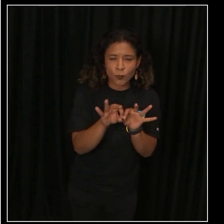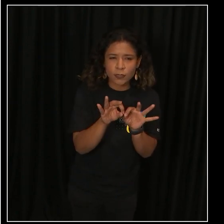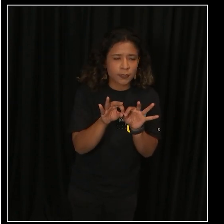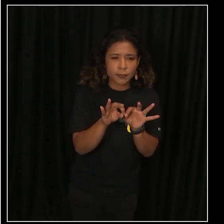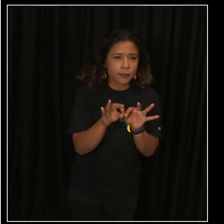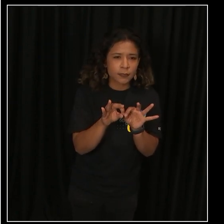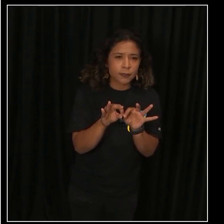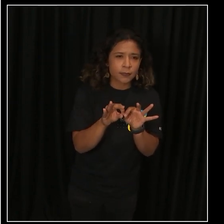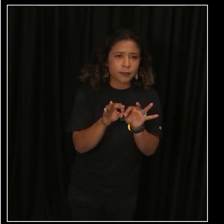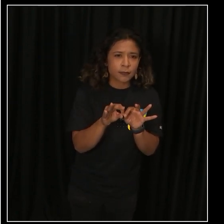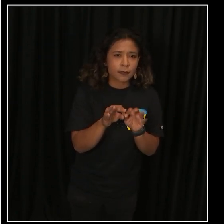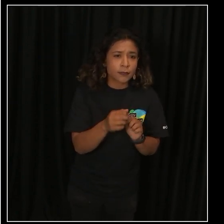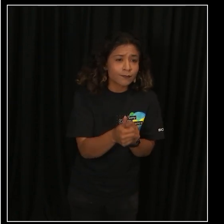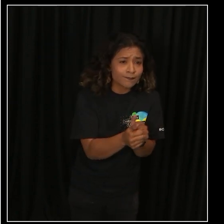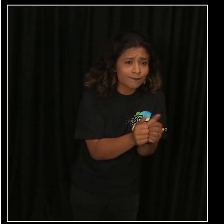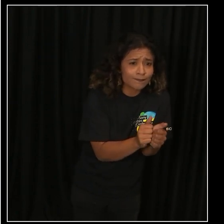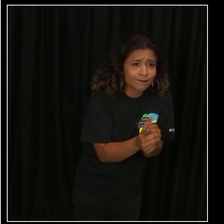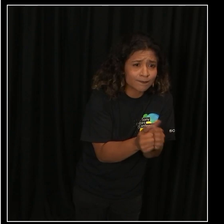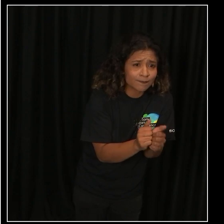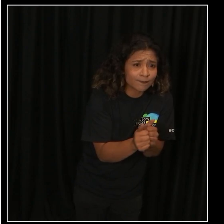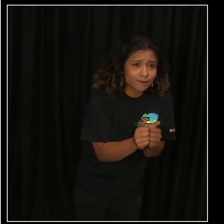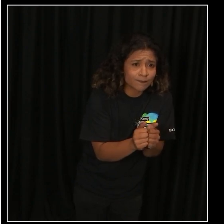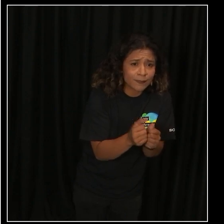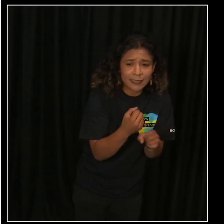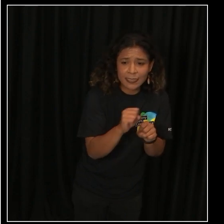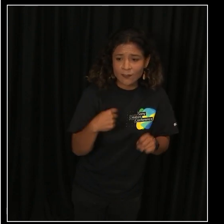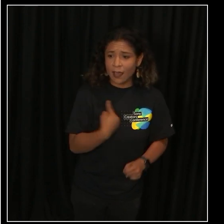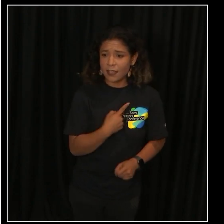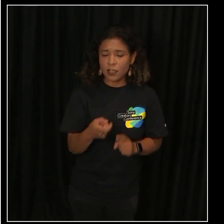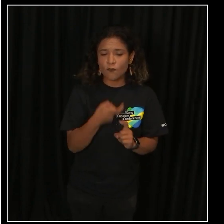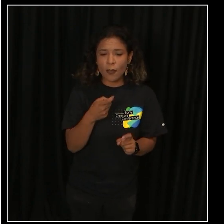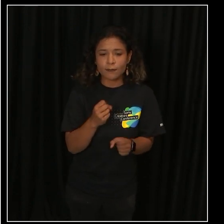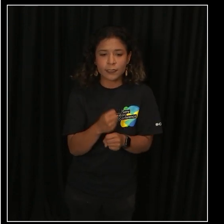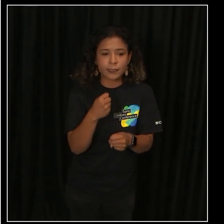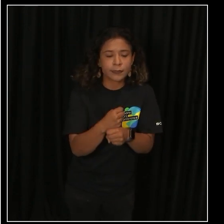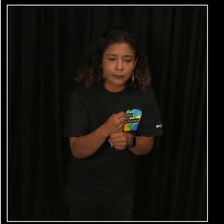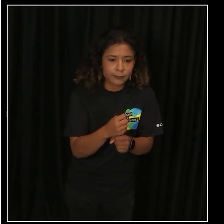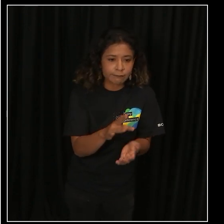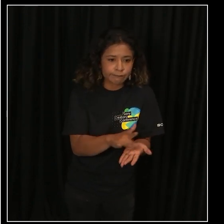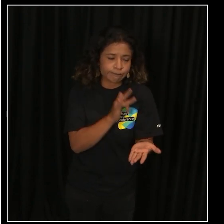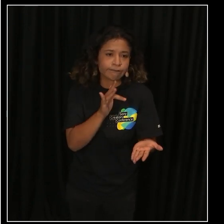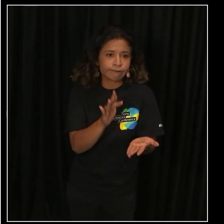constraints and saved us from creating dedicated assets as much as possible.